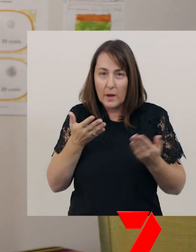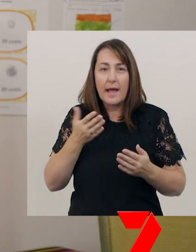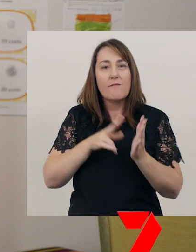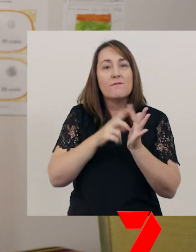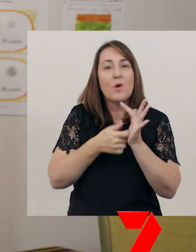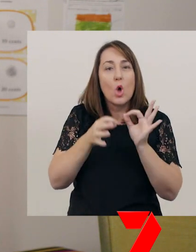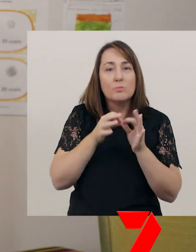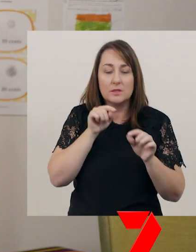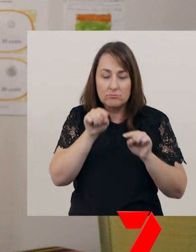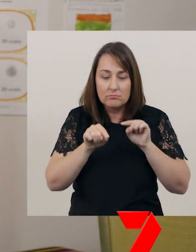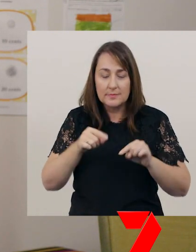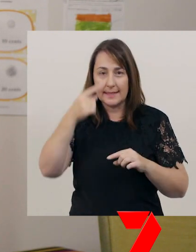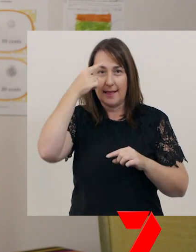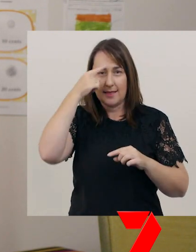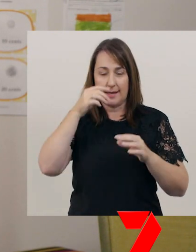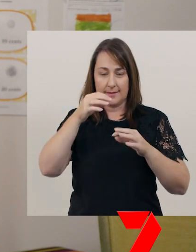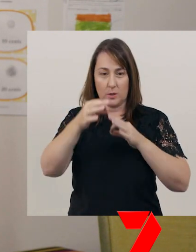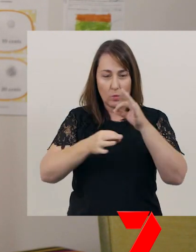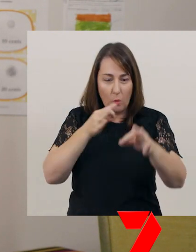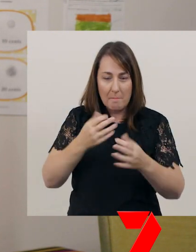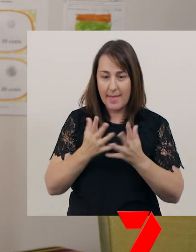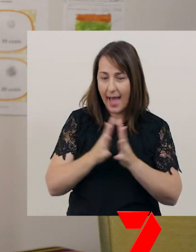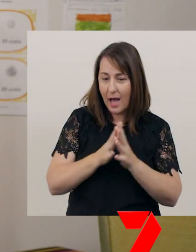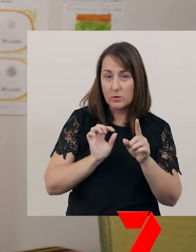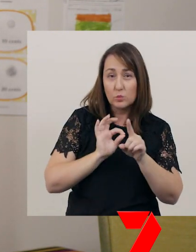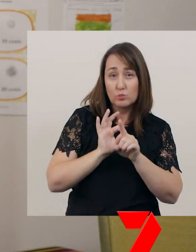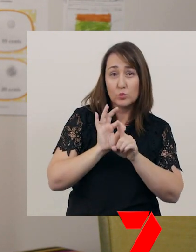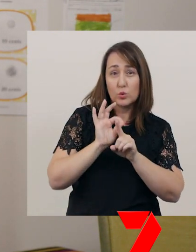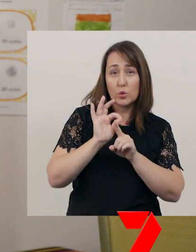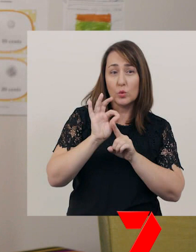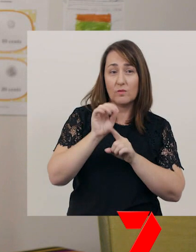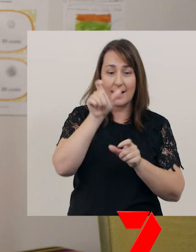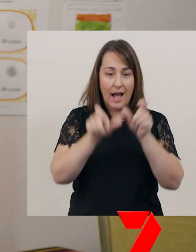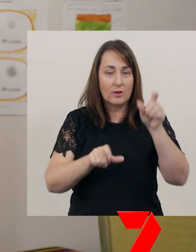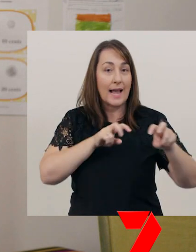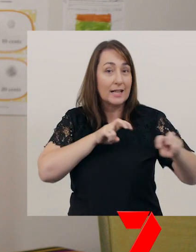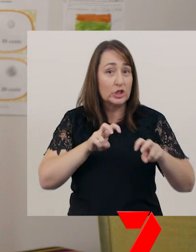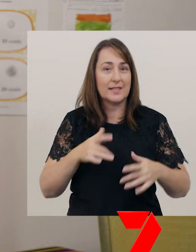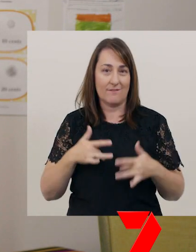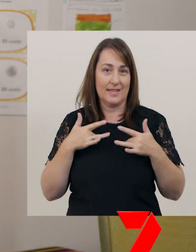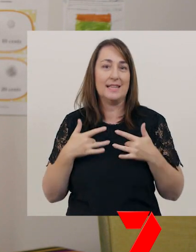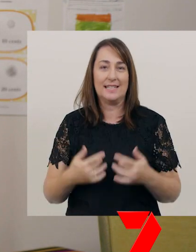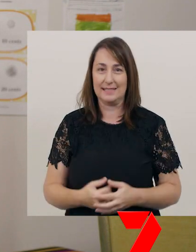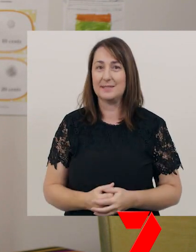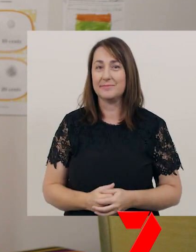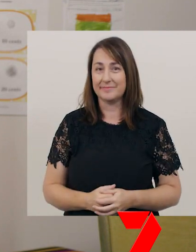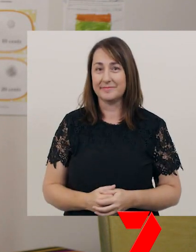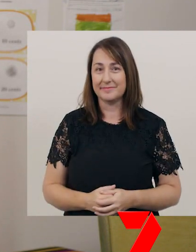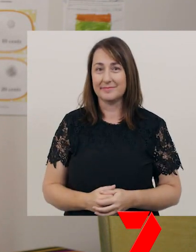and try to think of better verbs to enhance your characters’ actions and feelings.